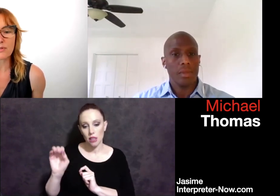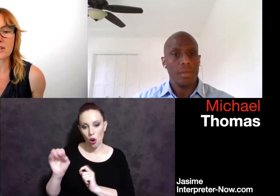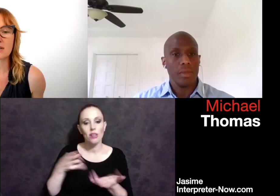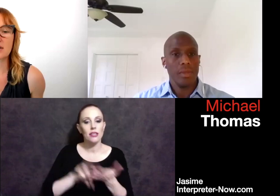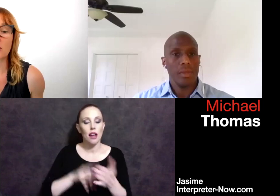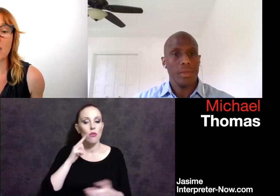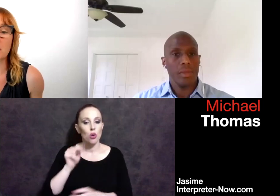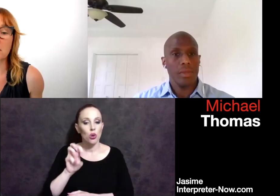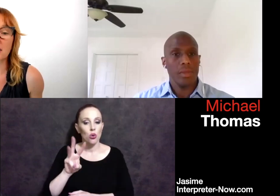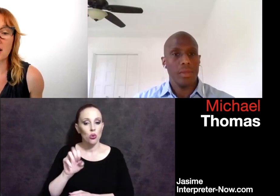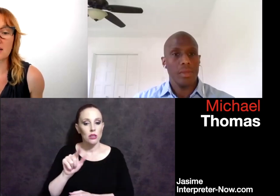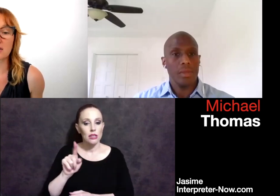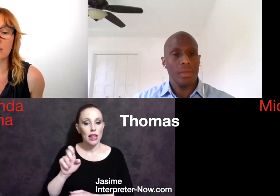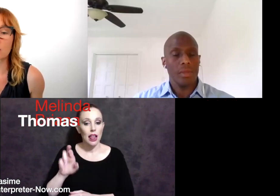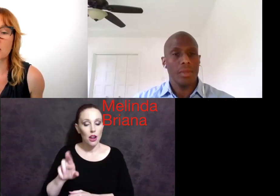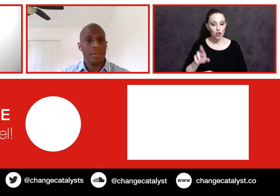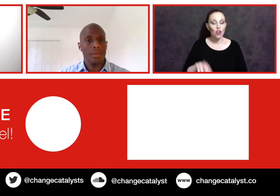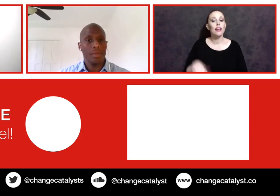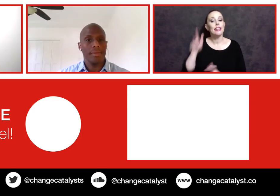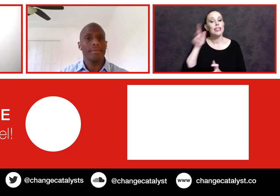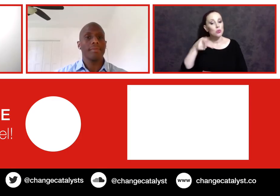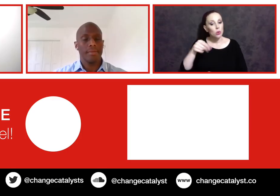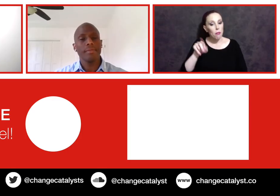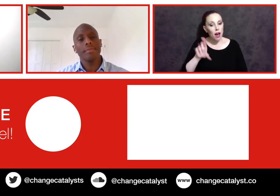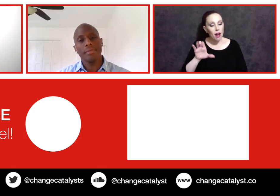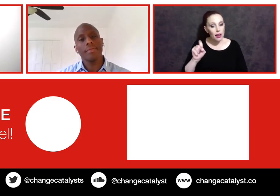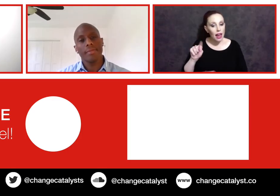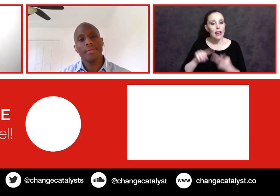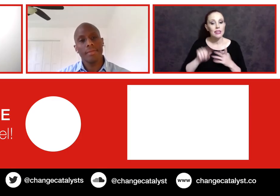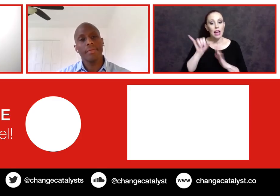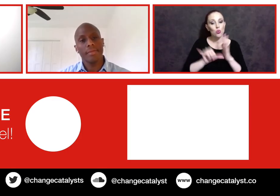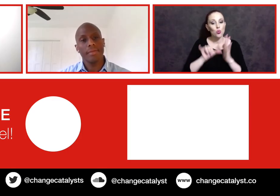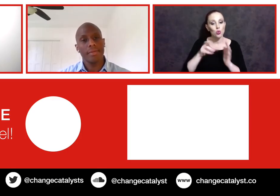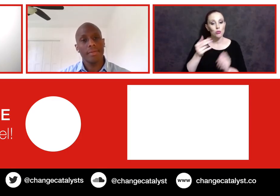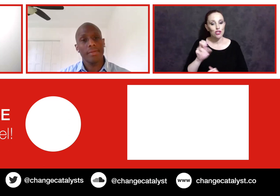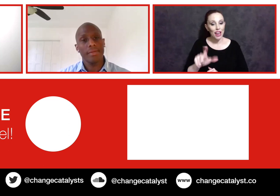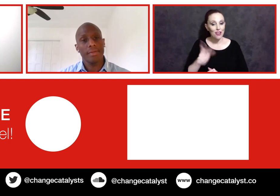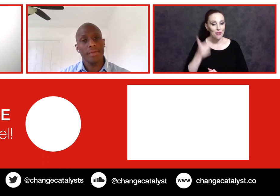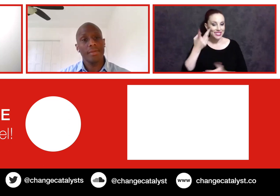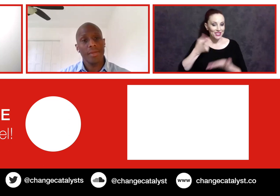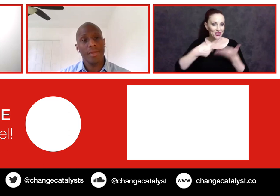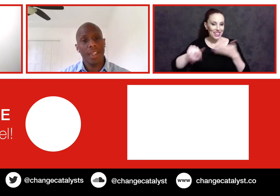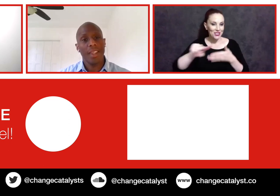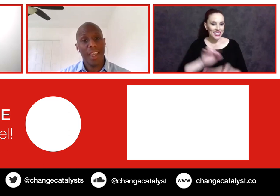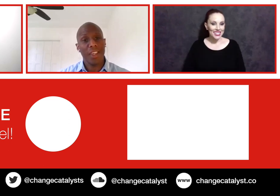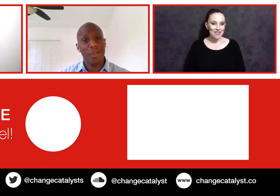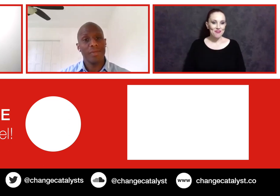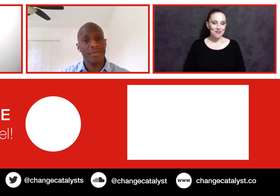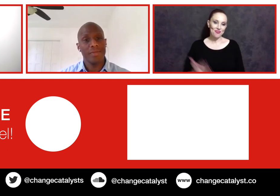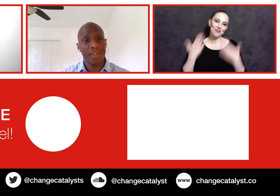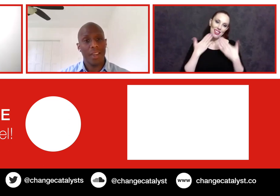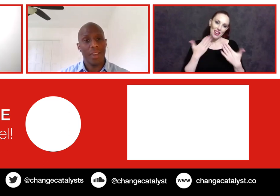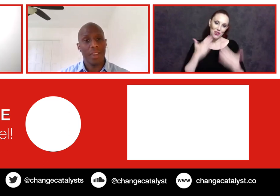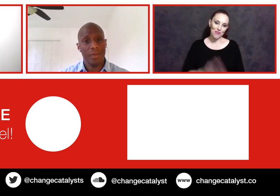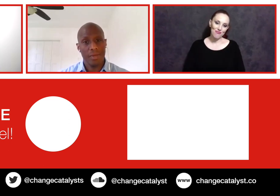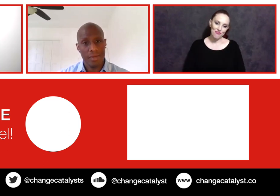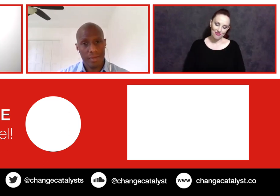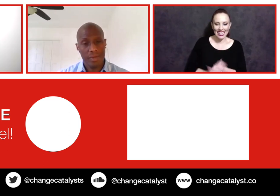to our podcast and YouTube channel and we will see you next week. All right. Thank you.